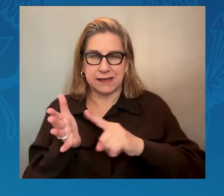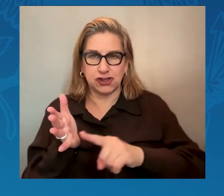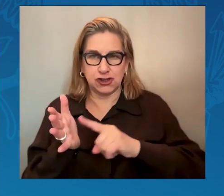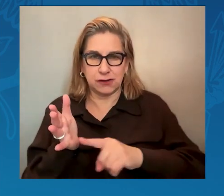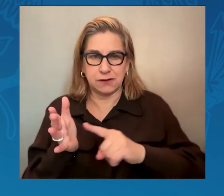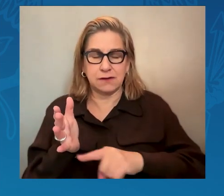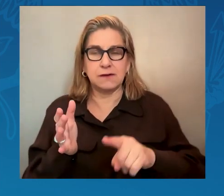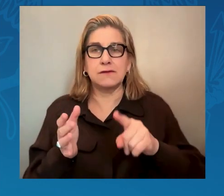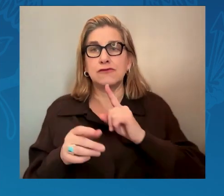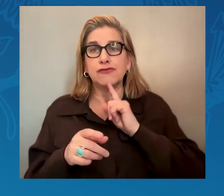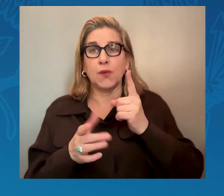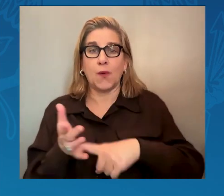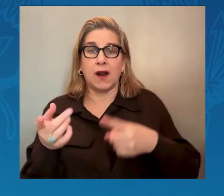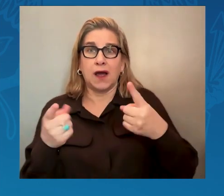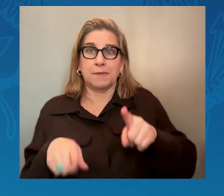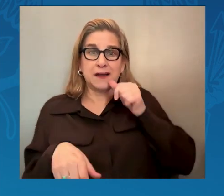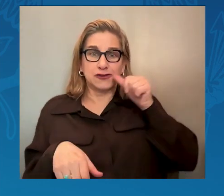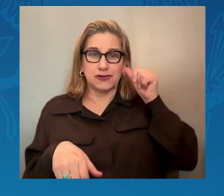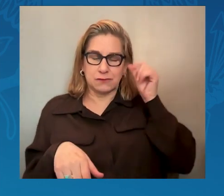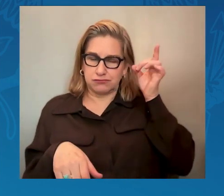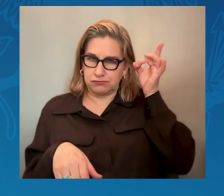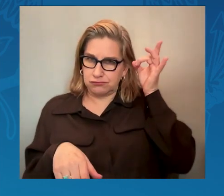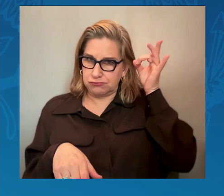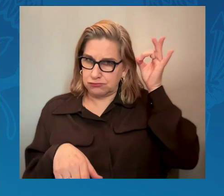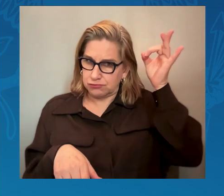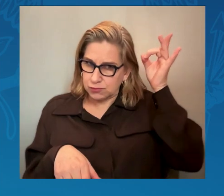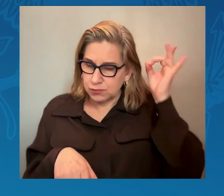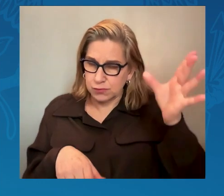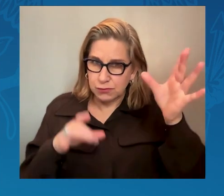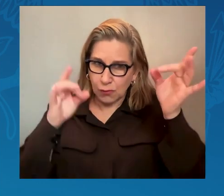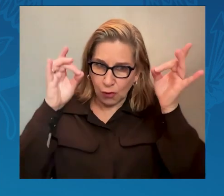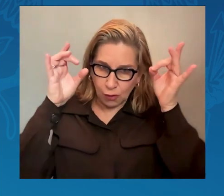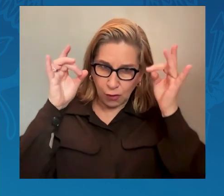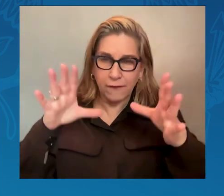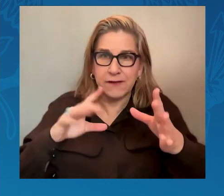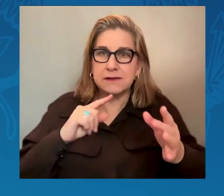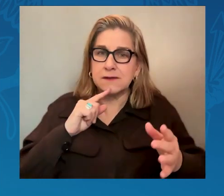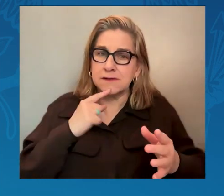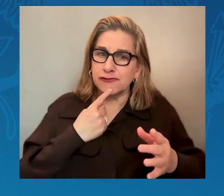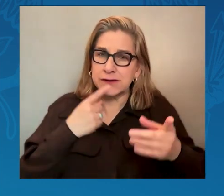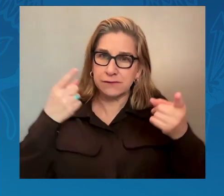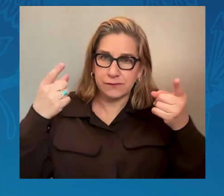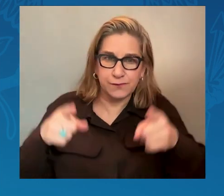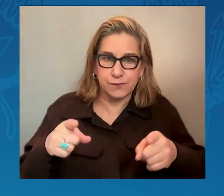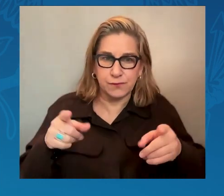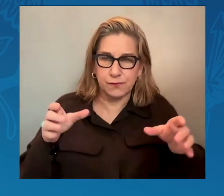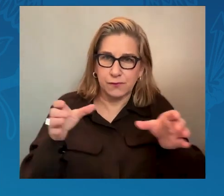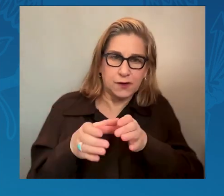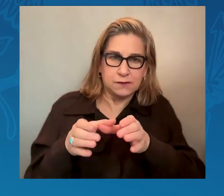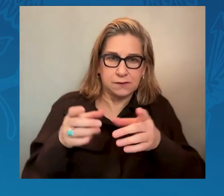but it also did demonstrate the incredible work that is being done by first responders,